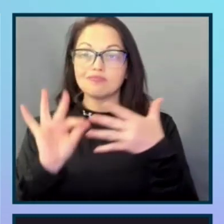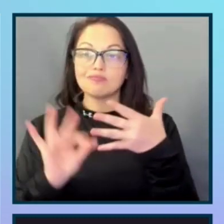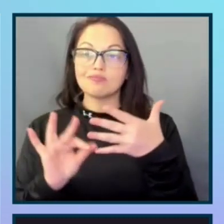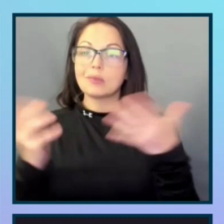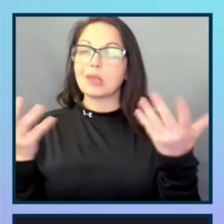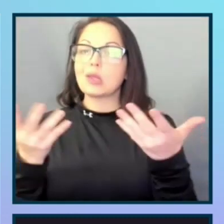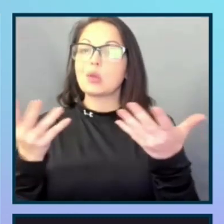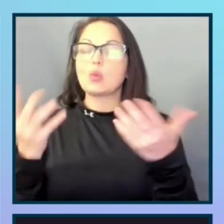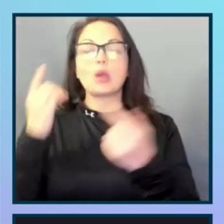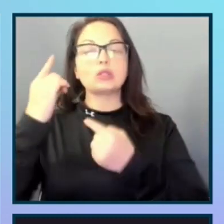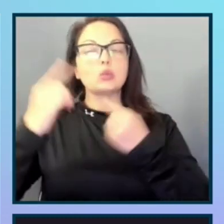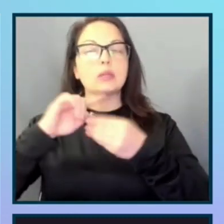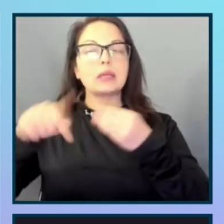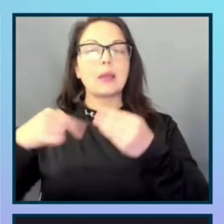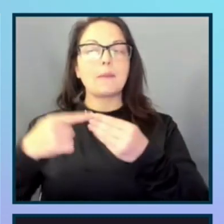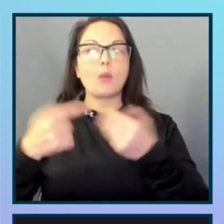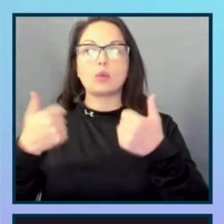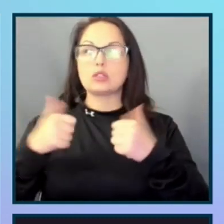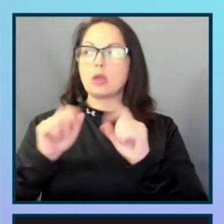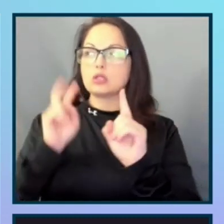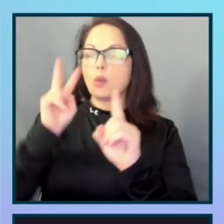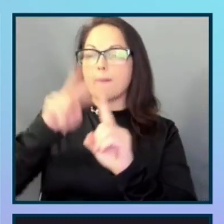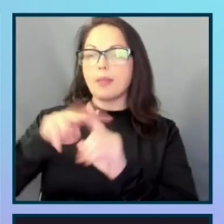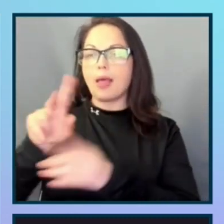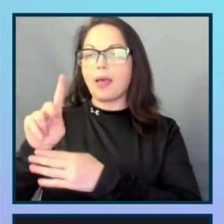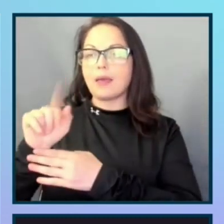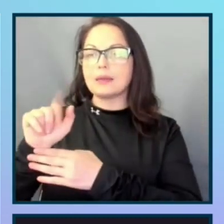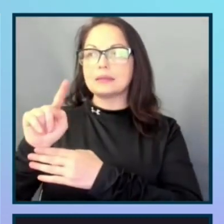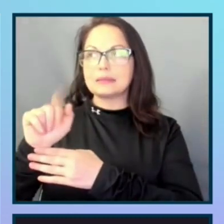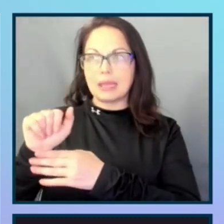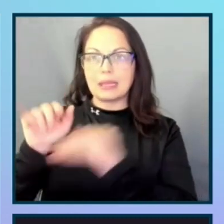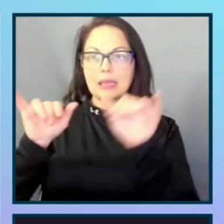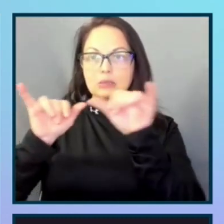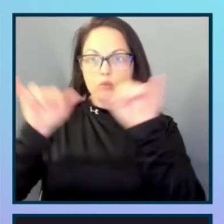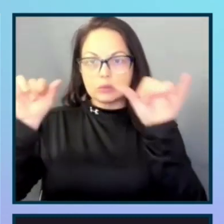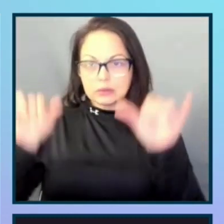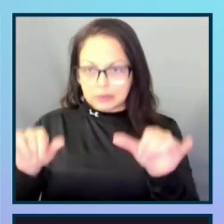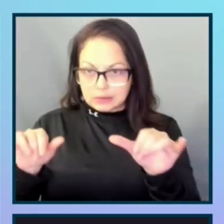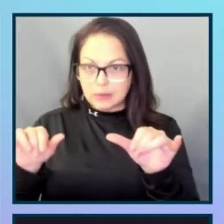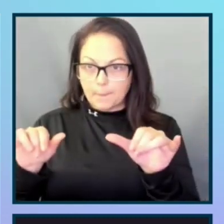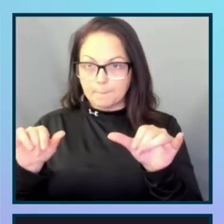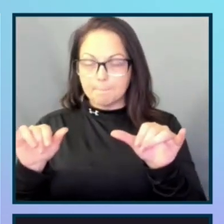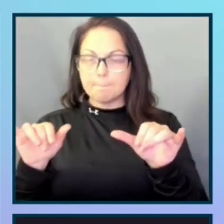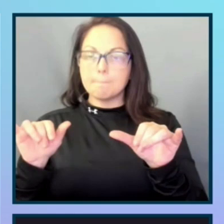data systems, and looking at it from the point of view of our constructs and our decision making.